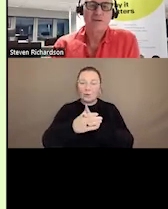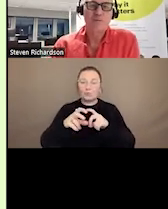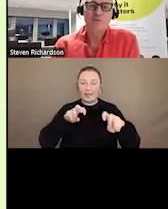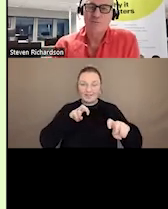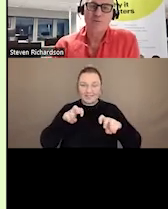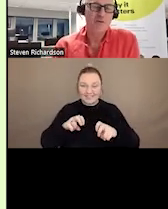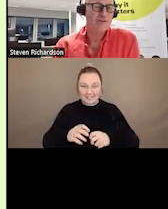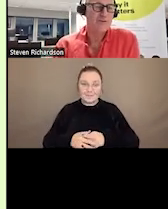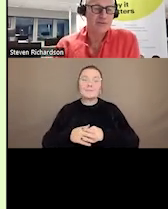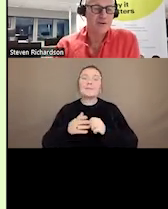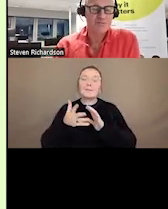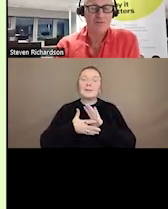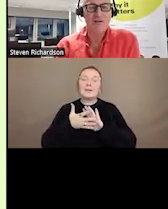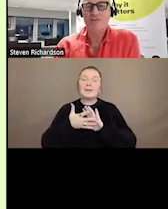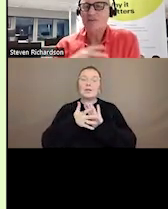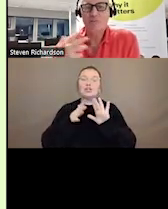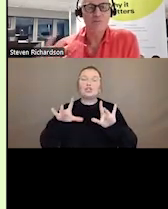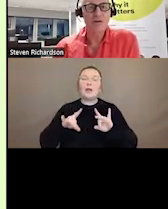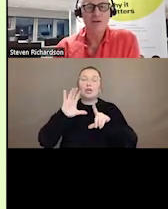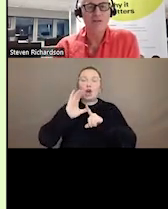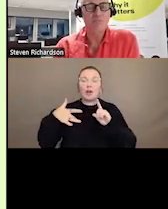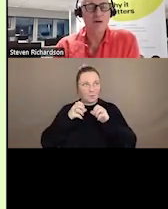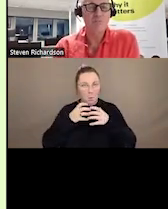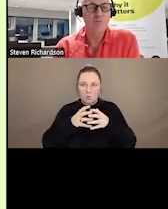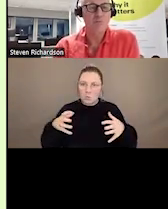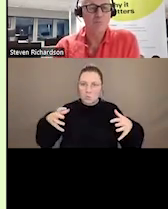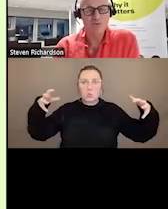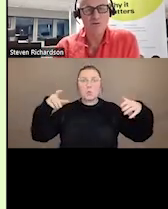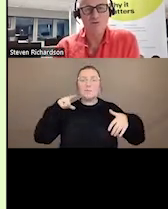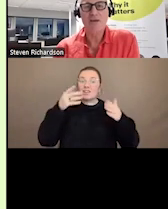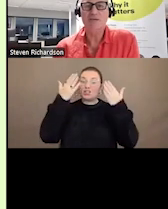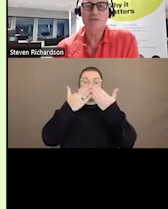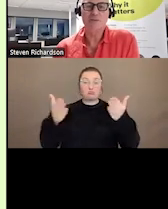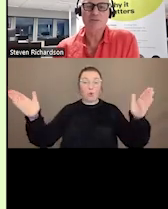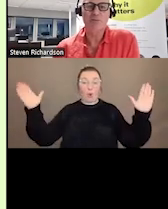Which will further Australia's cultural life. It is a pretty broad brush stroke there in terms of